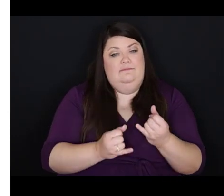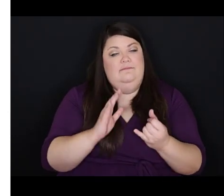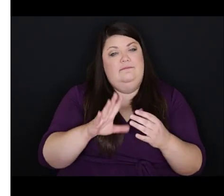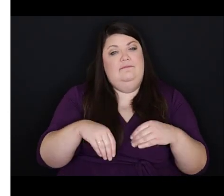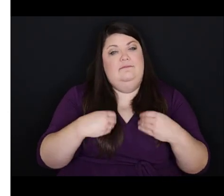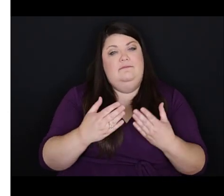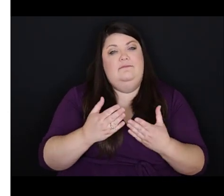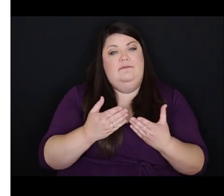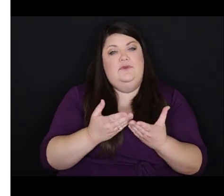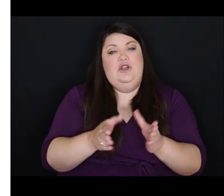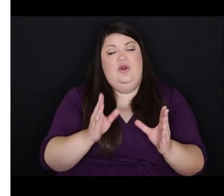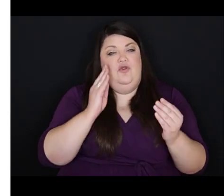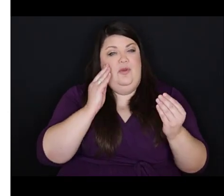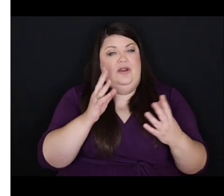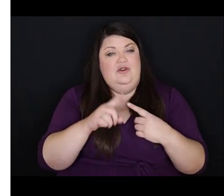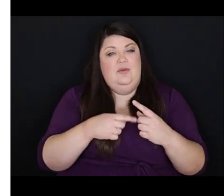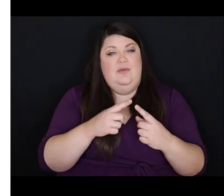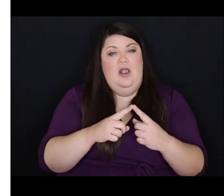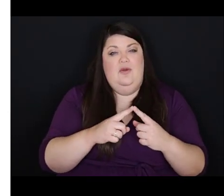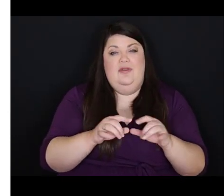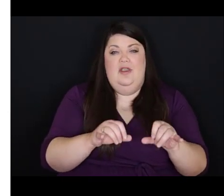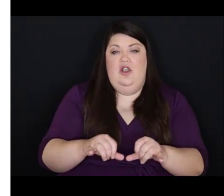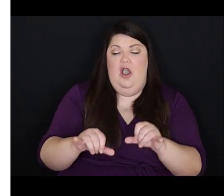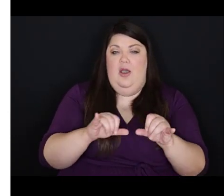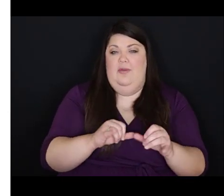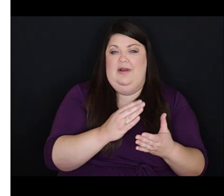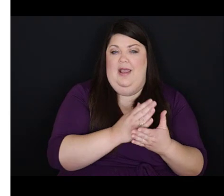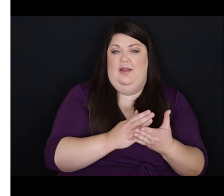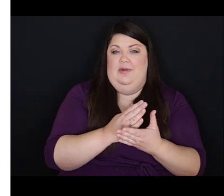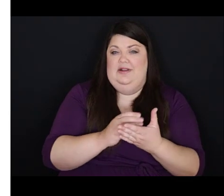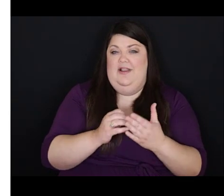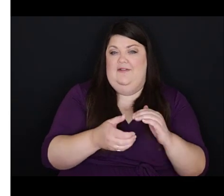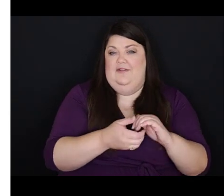general information about the common elements of the unified and combined State Plans.